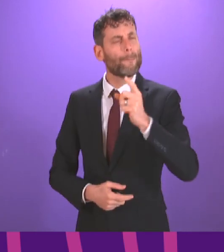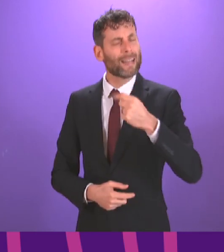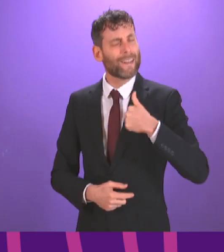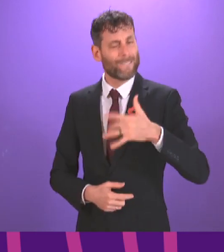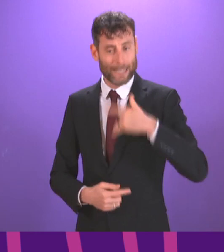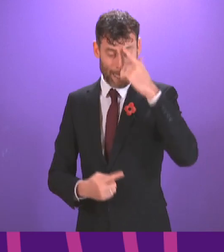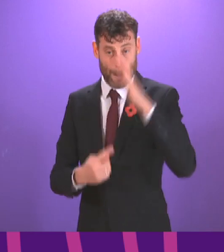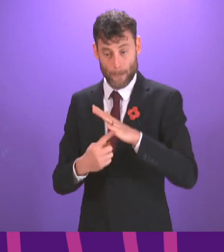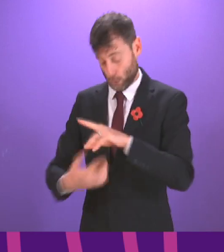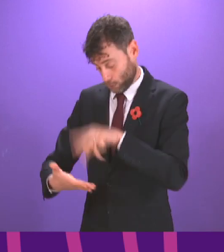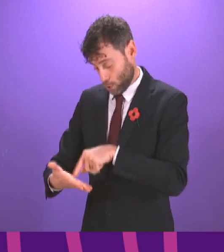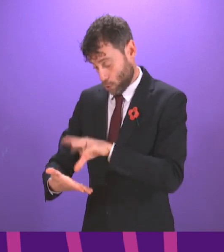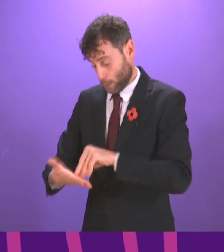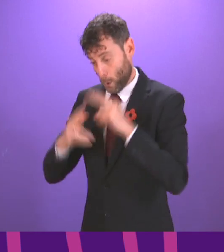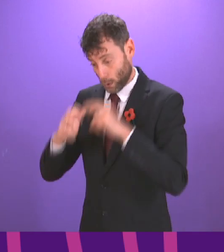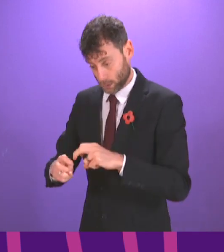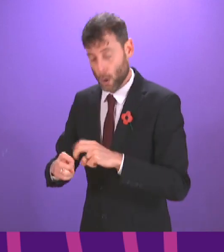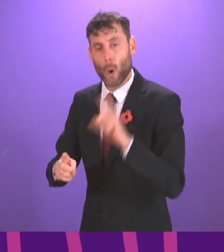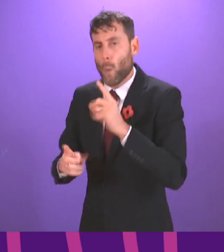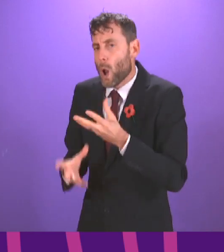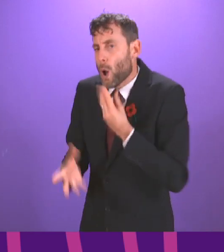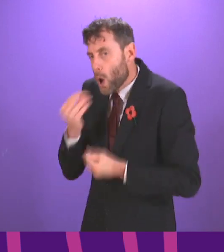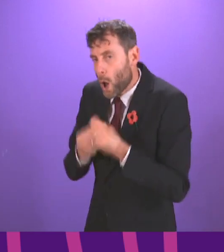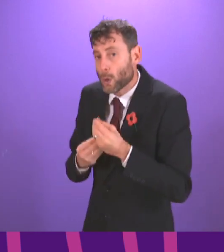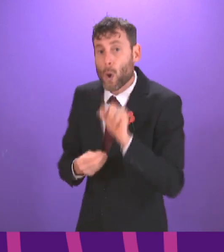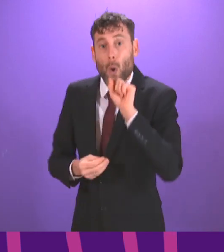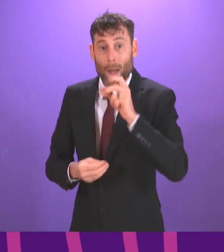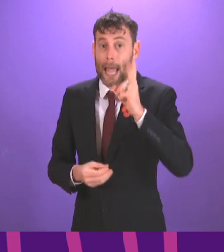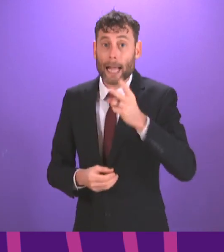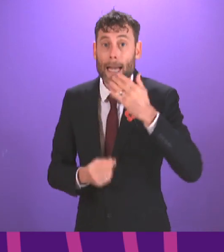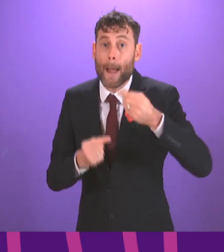Will we make more mistakes in this situation? Undoubtedly we will, and we will regret them,